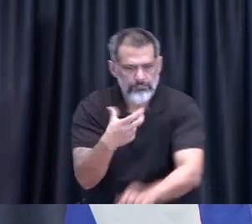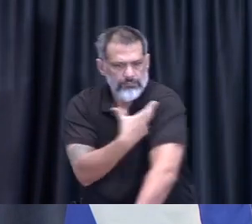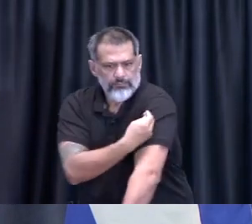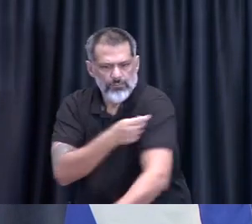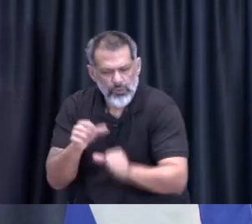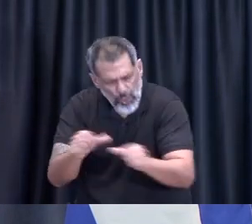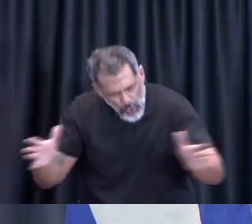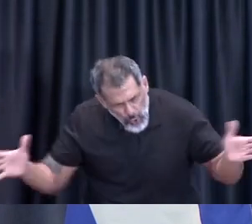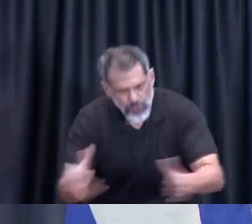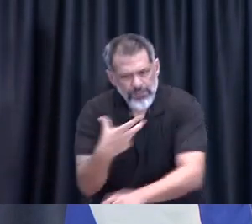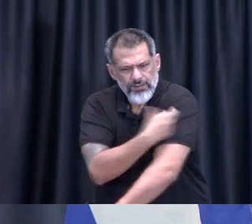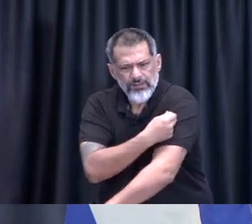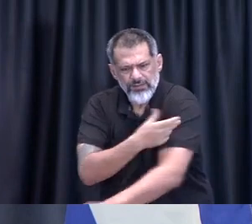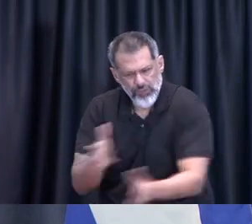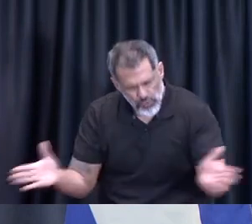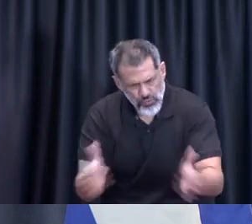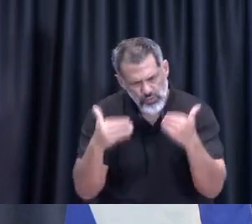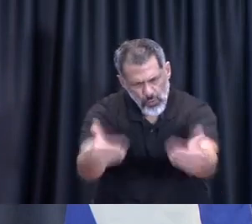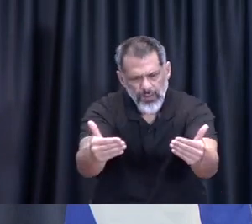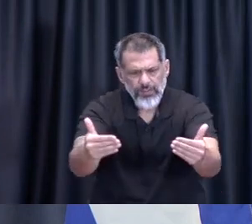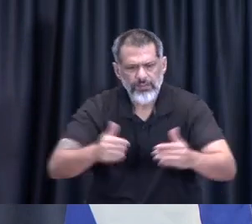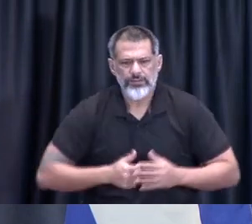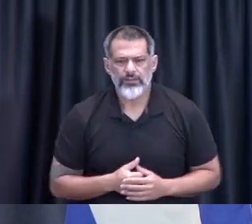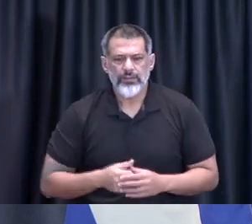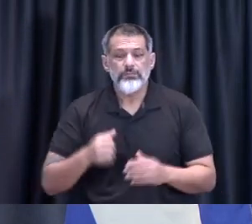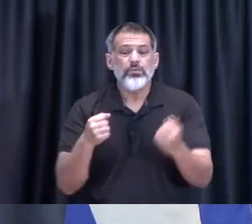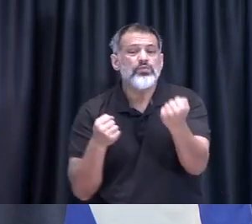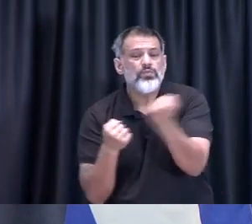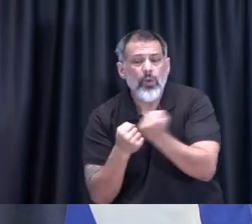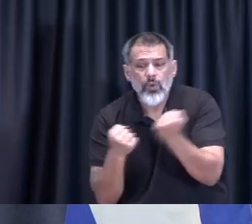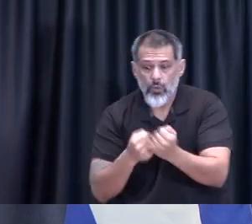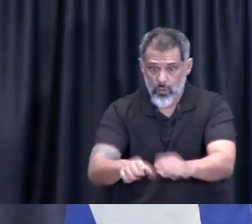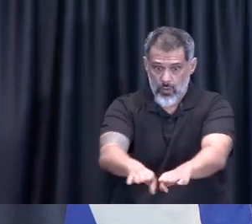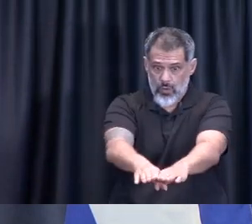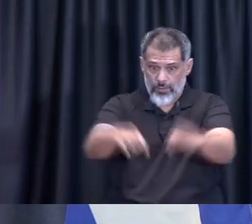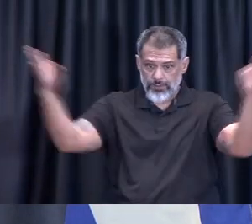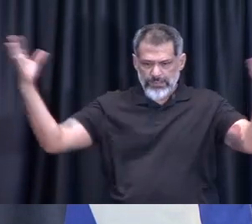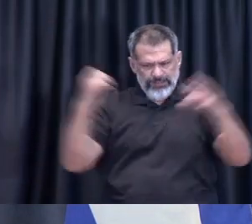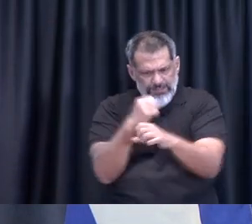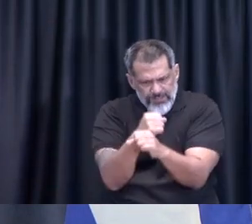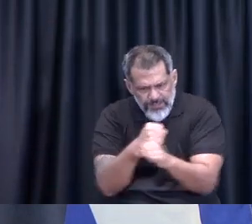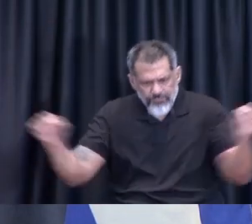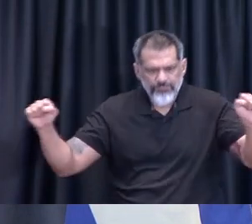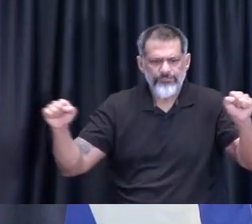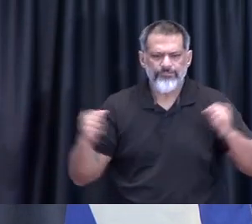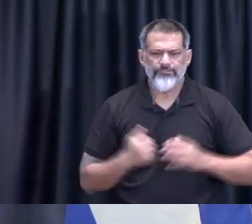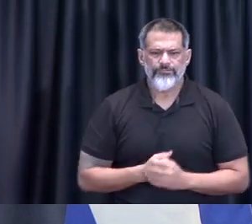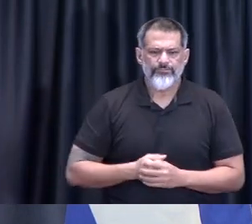and support safe reopening. We've all been through so